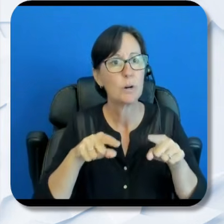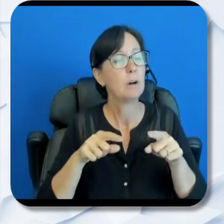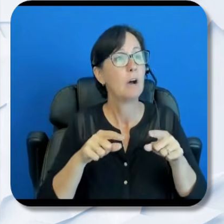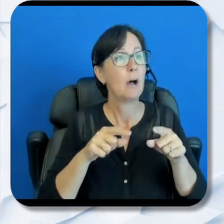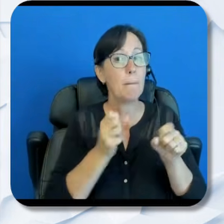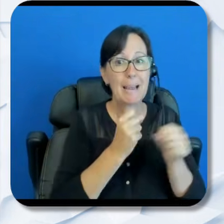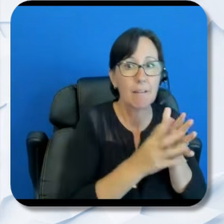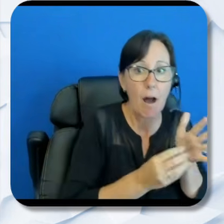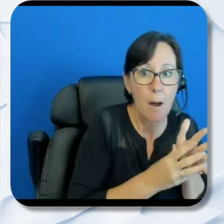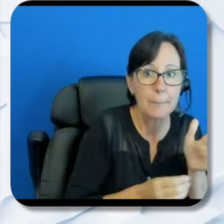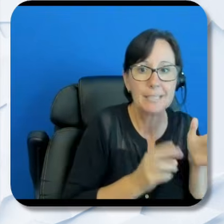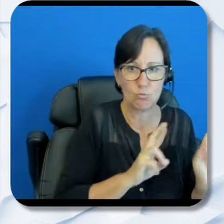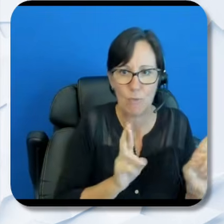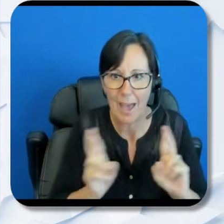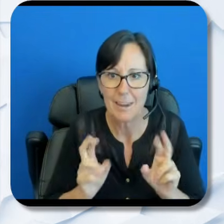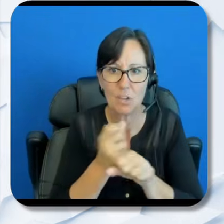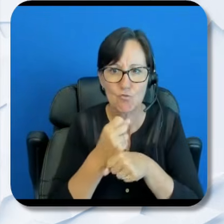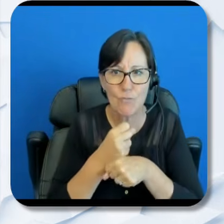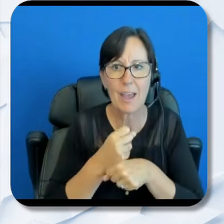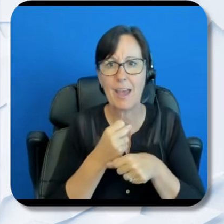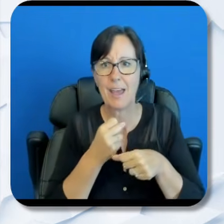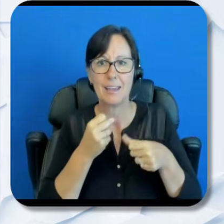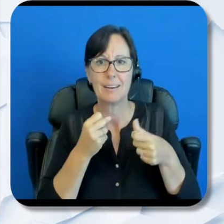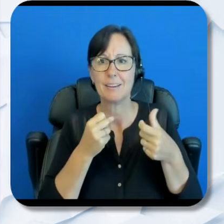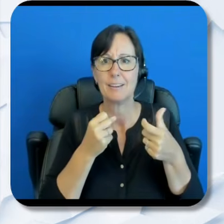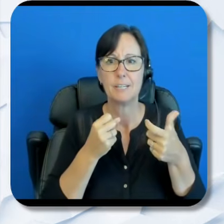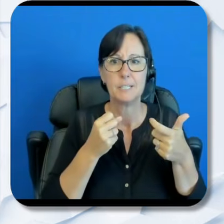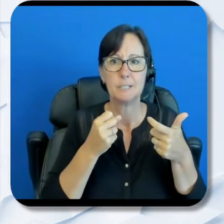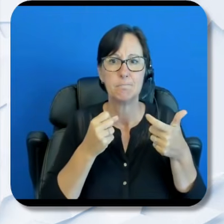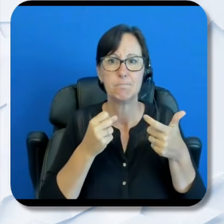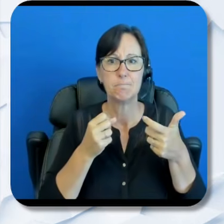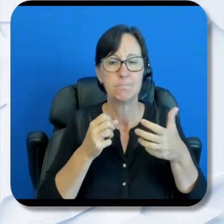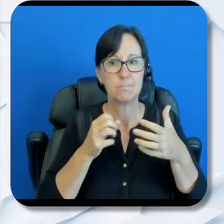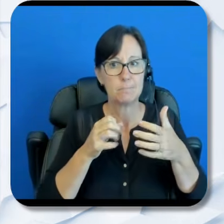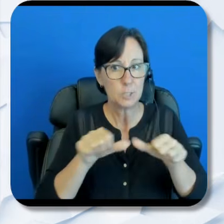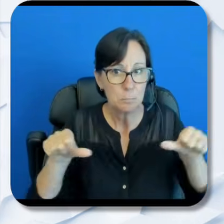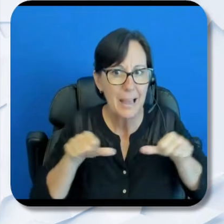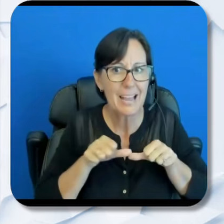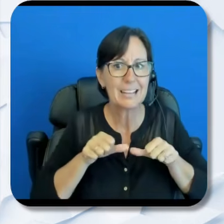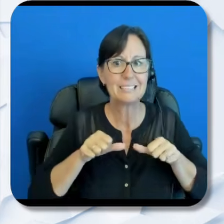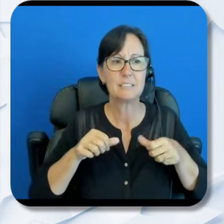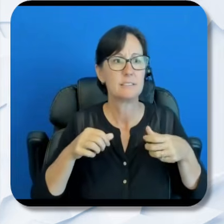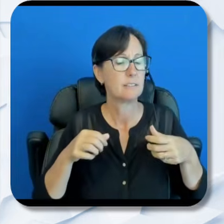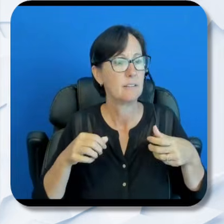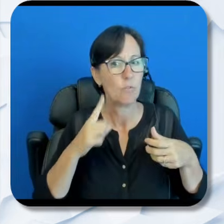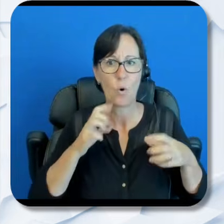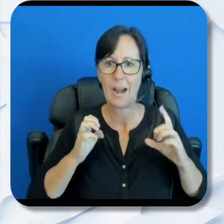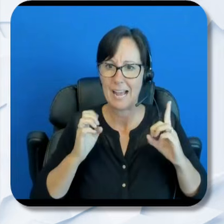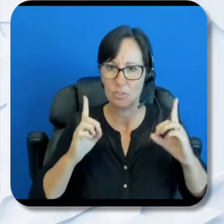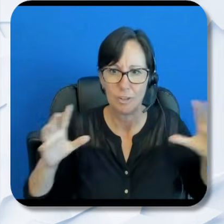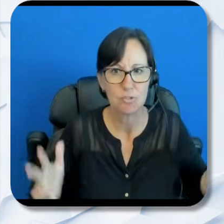Create all of the beautiful spaces to encourage education, which is really important.